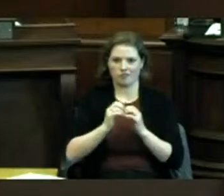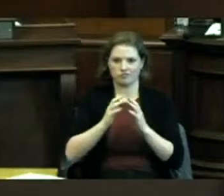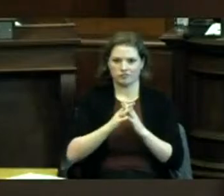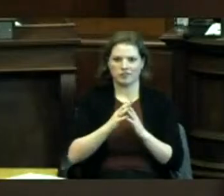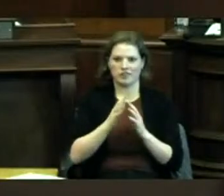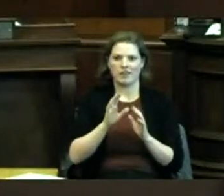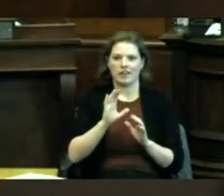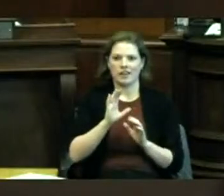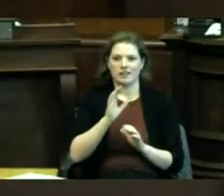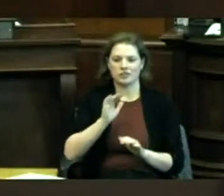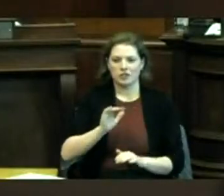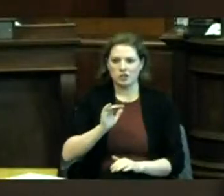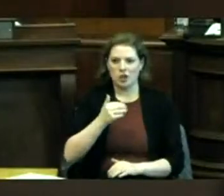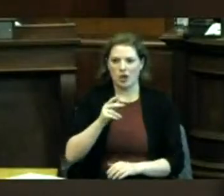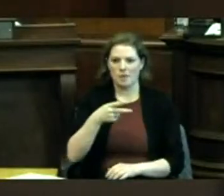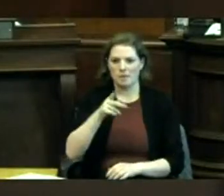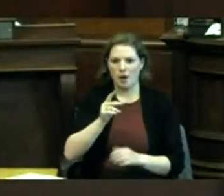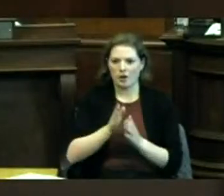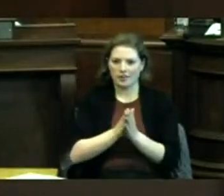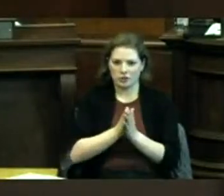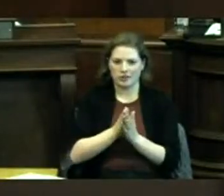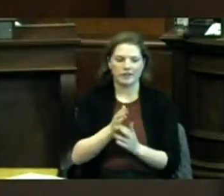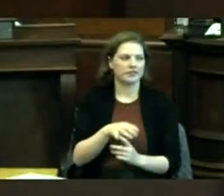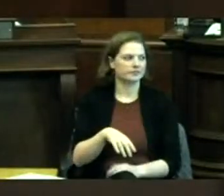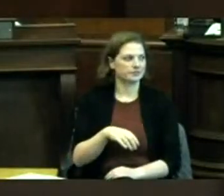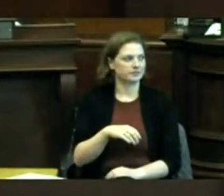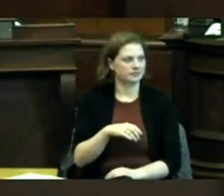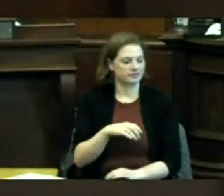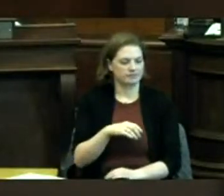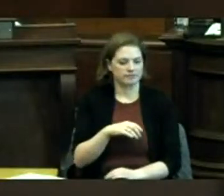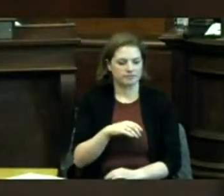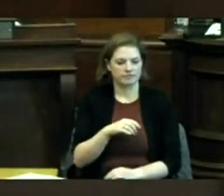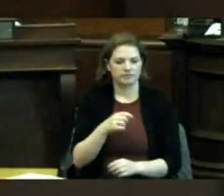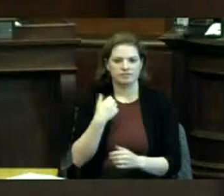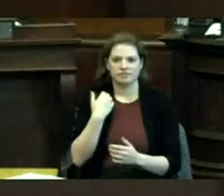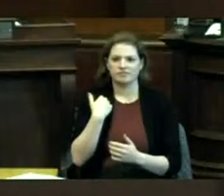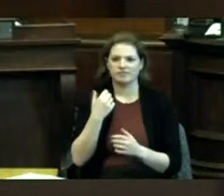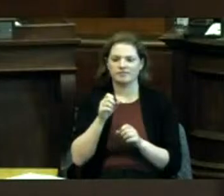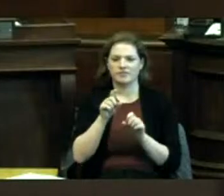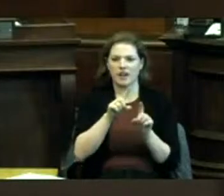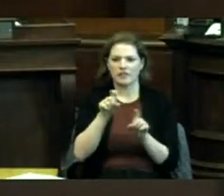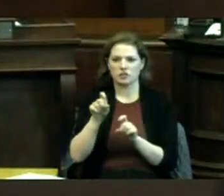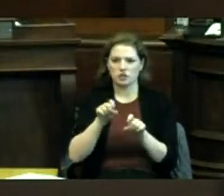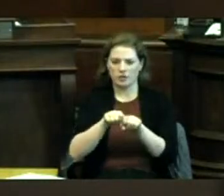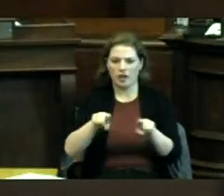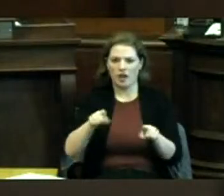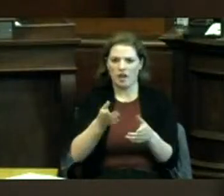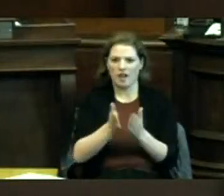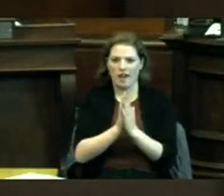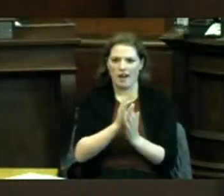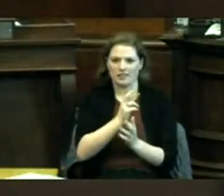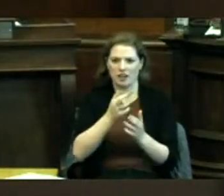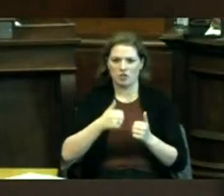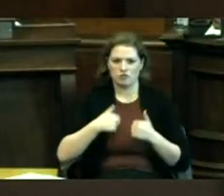afternoon. As you all know, this fall I launched a childhood poverty initiative and as a